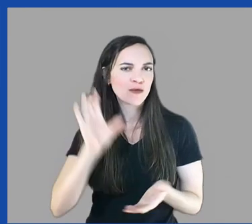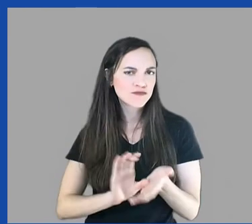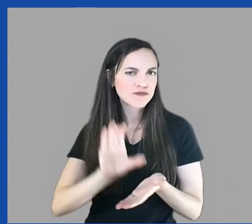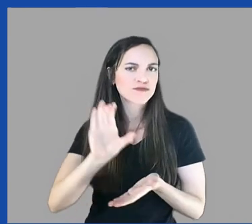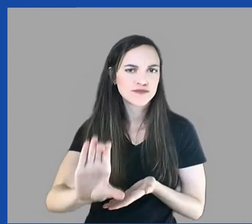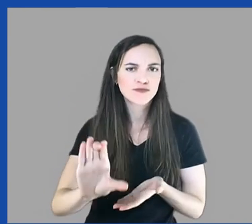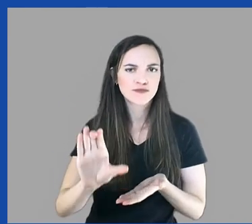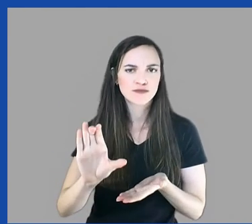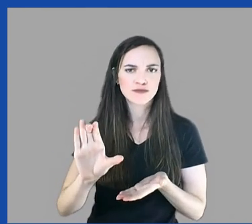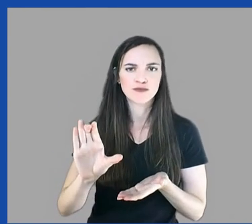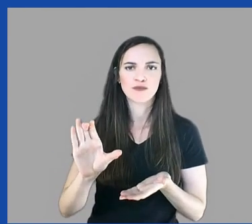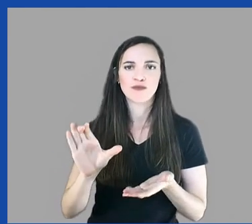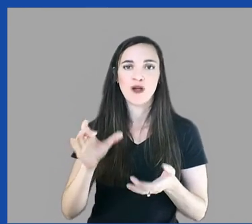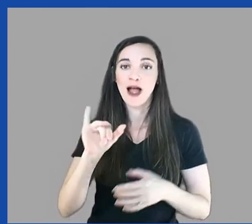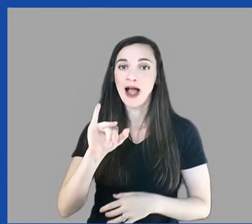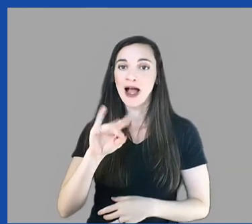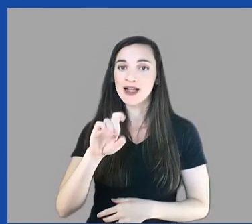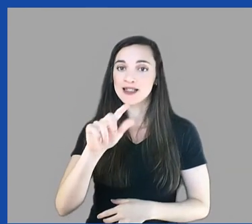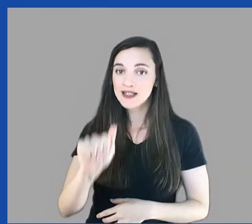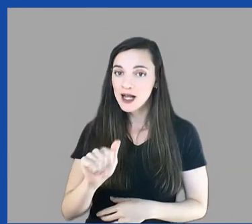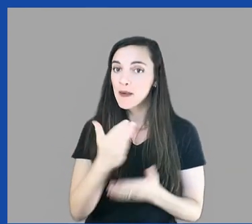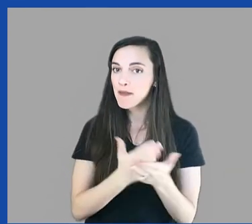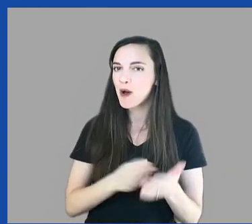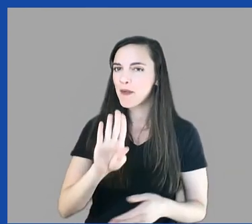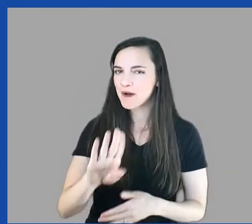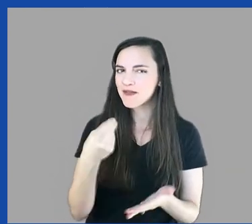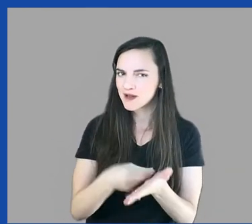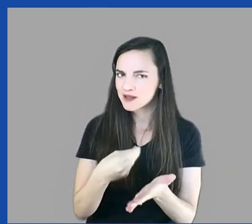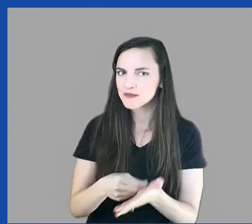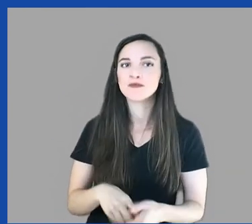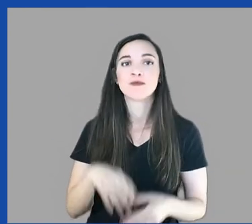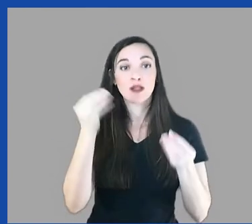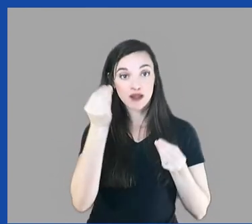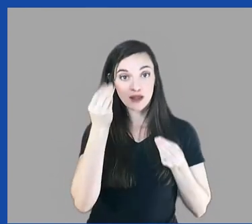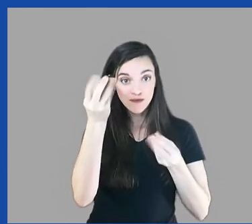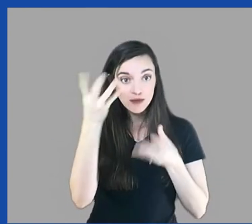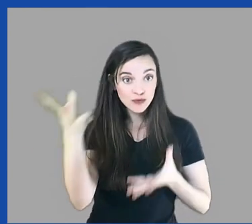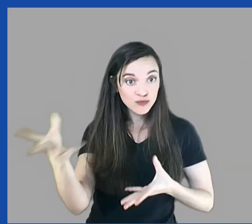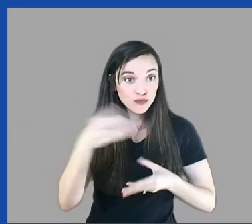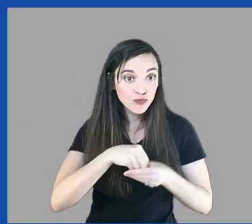under the Individuals with Disabilities Act (IDEA), Part B funds. The information